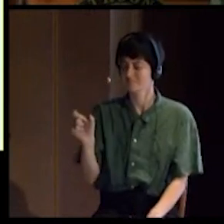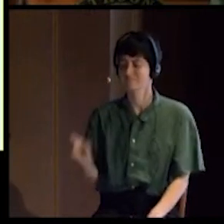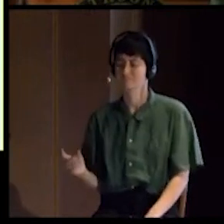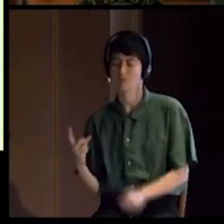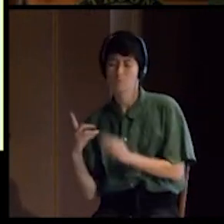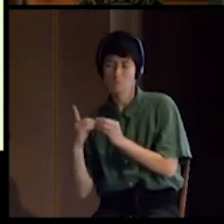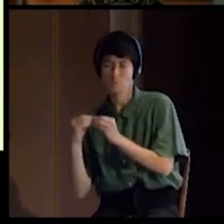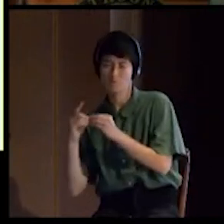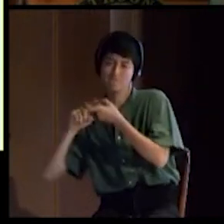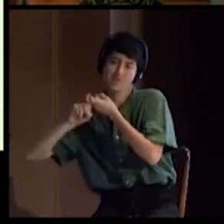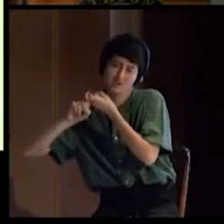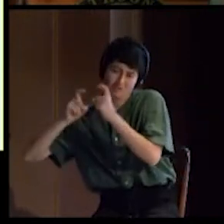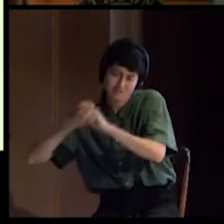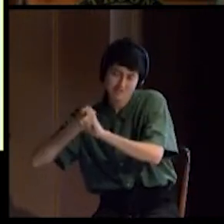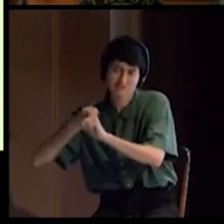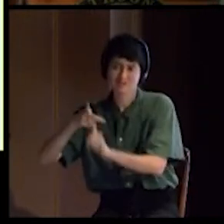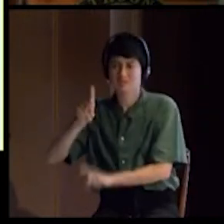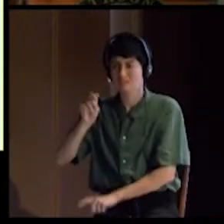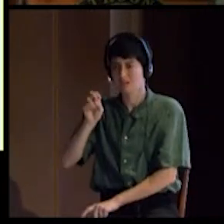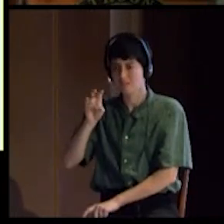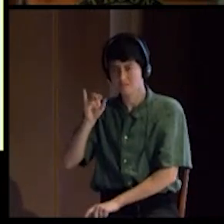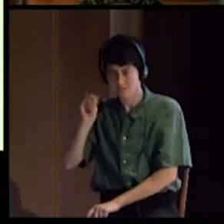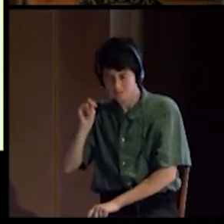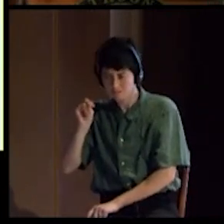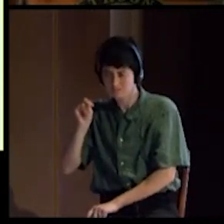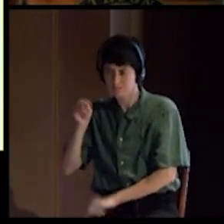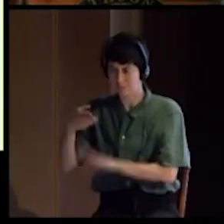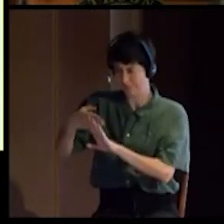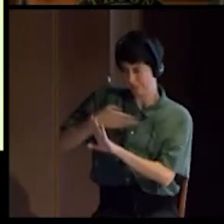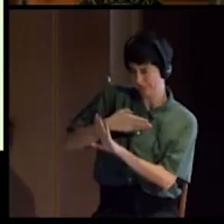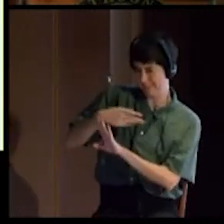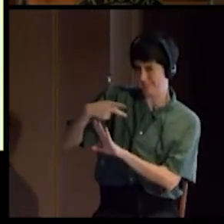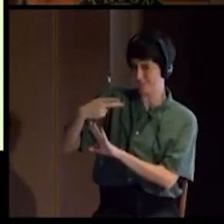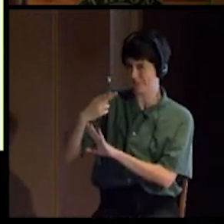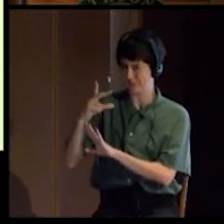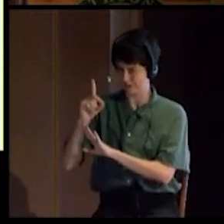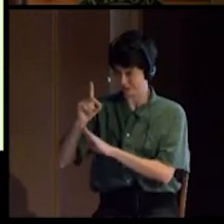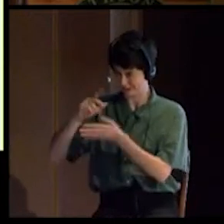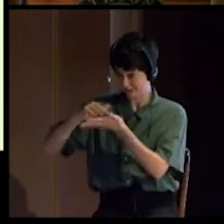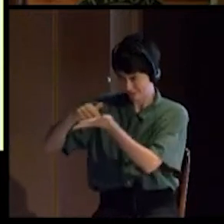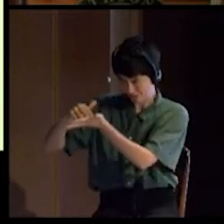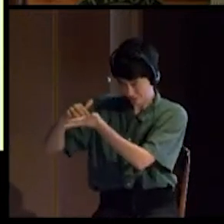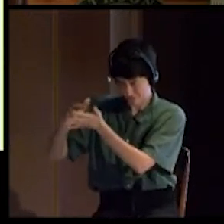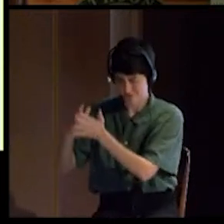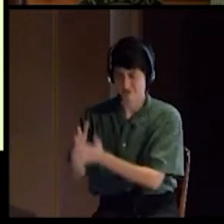And a lot of the fun analyses I'm gonna show was actually done by Allison Schultz,